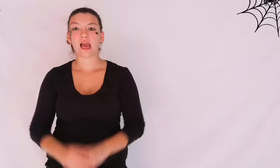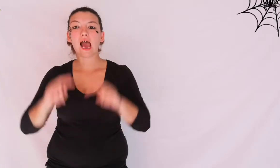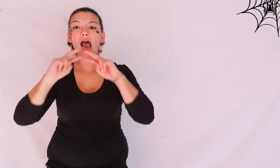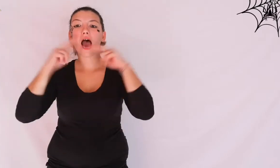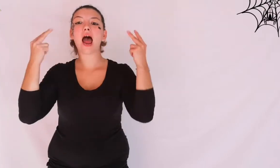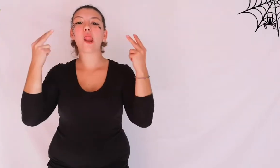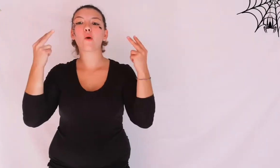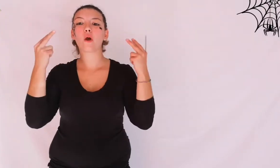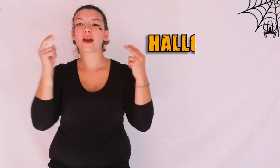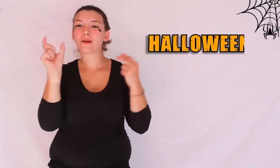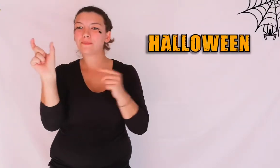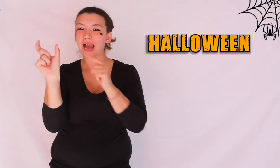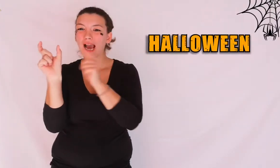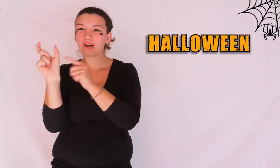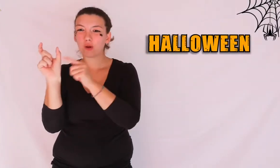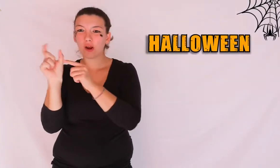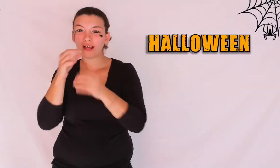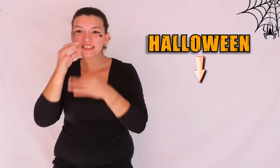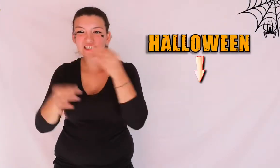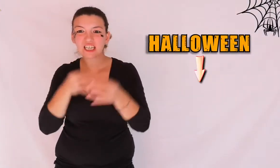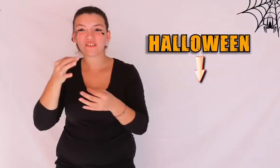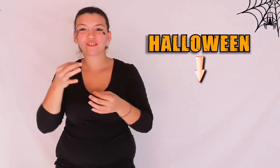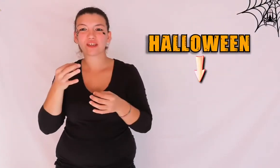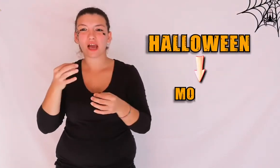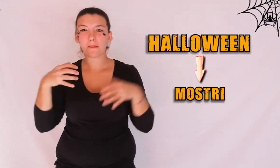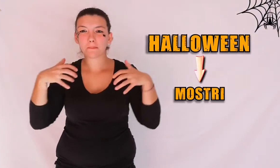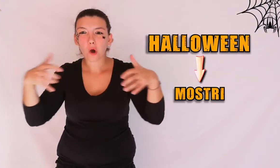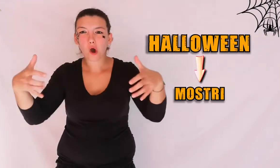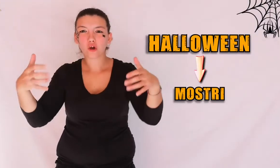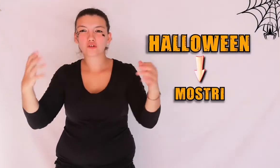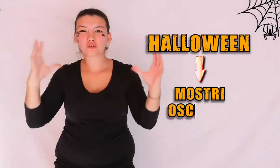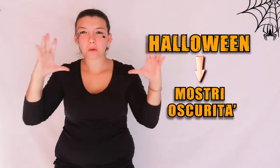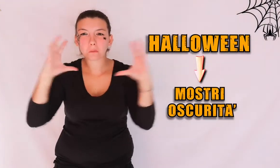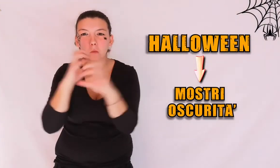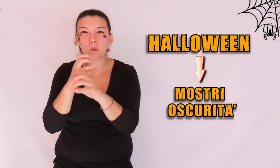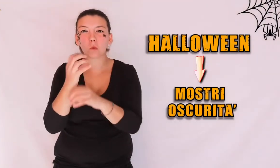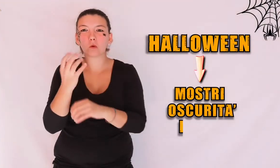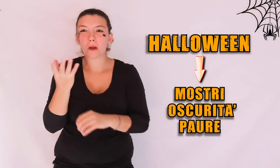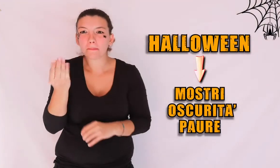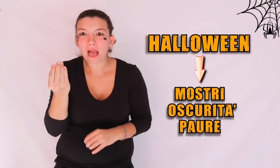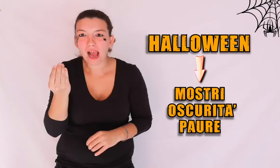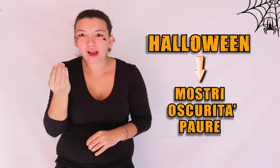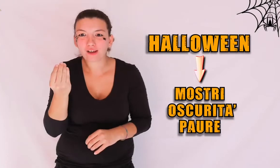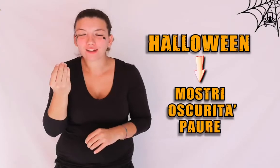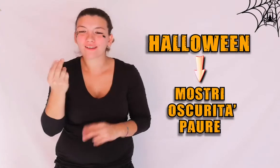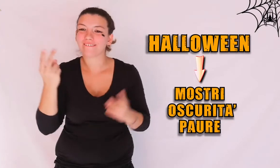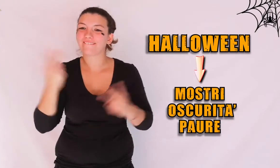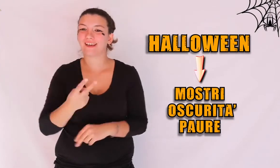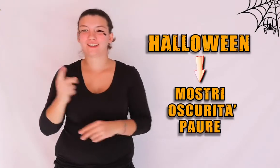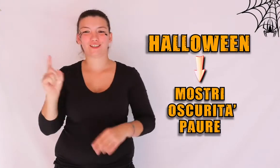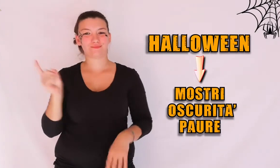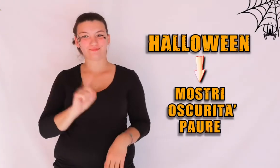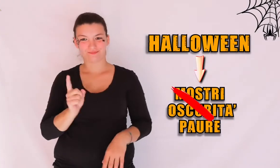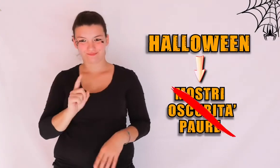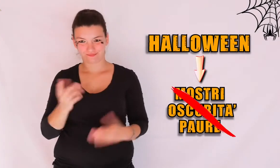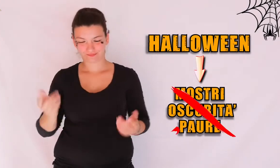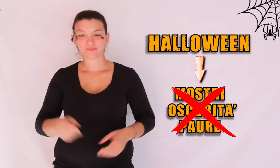The word Halloween does not mean monsters, darkness, fear.